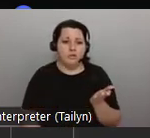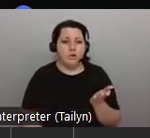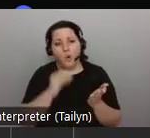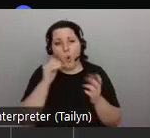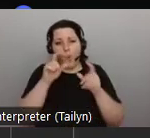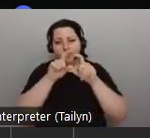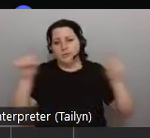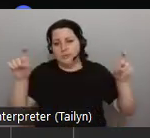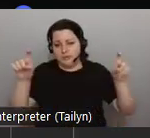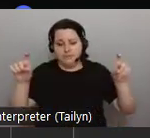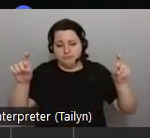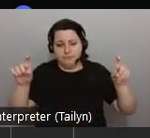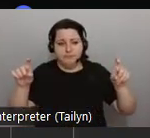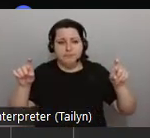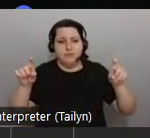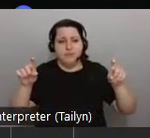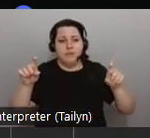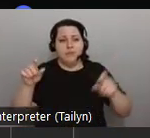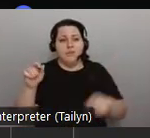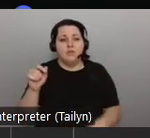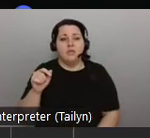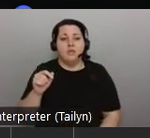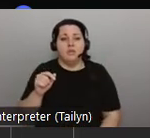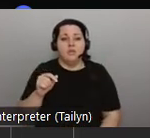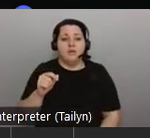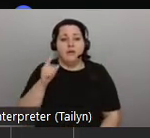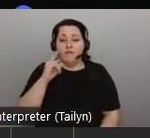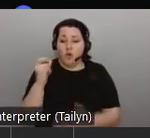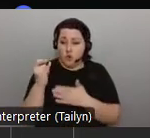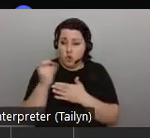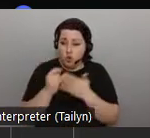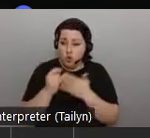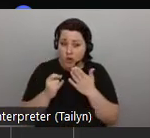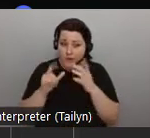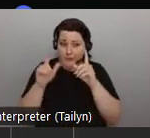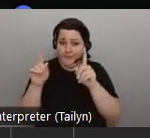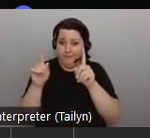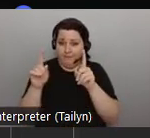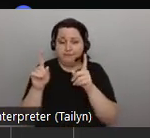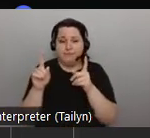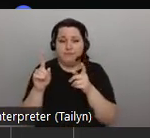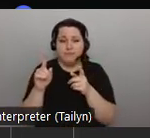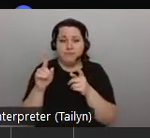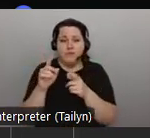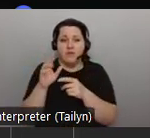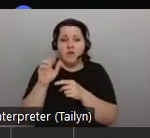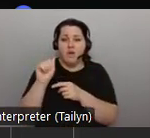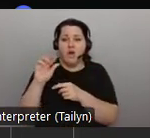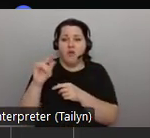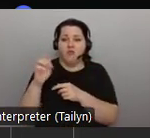need to go back and reformat a few things. However for the most part your template kind of takes care